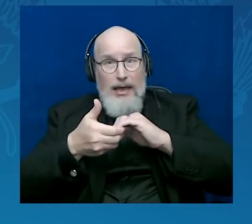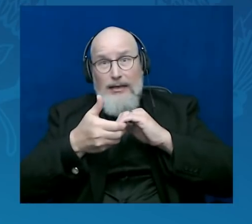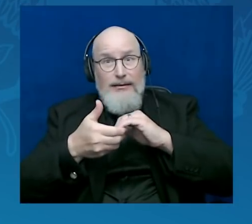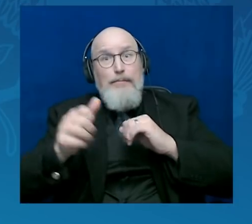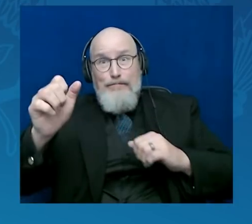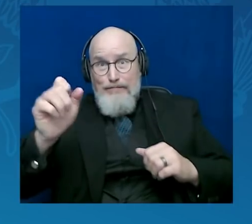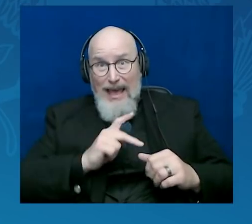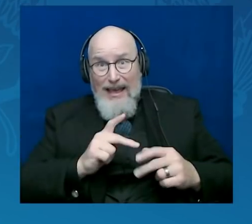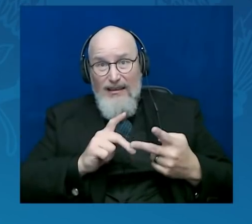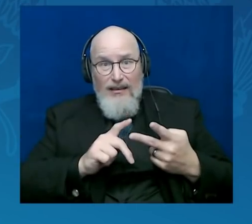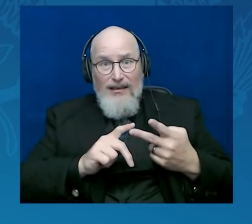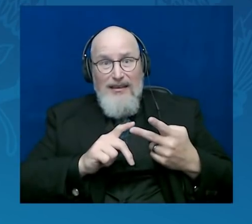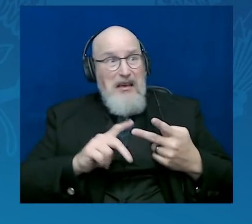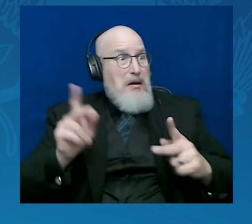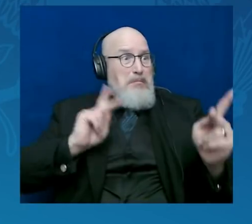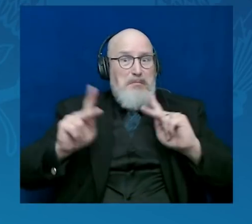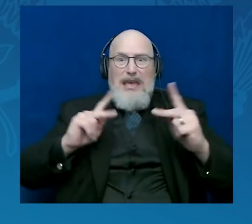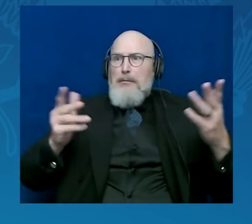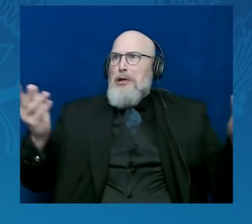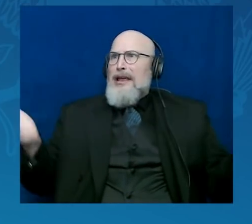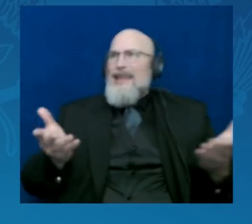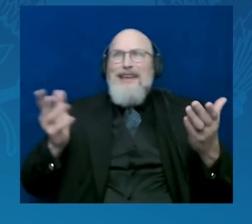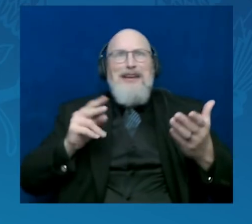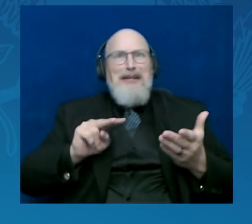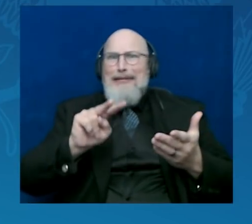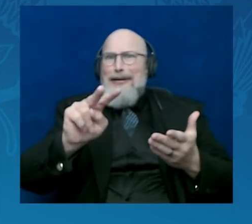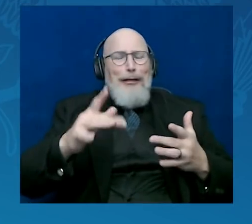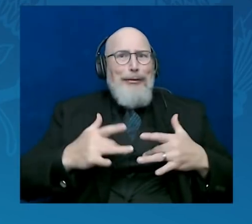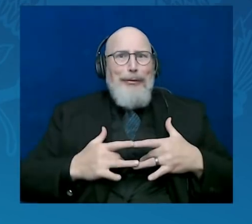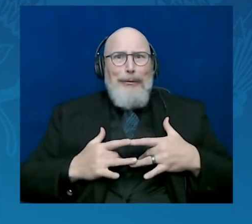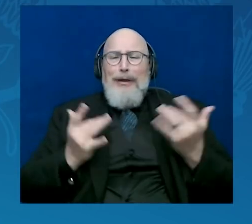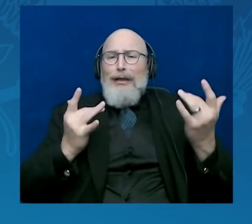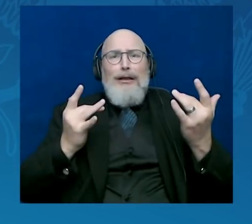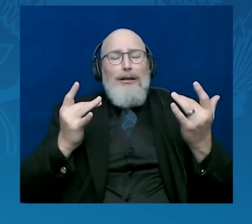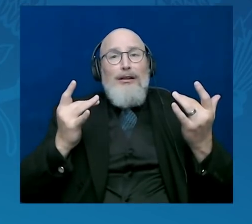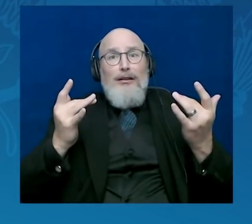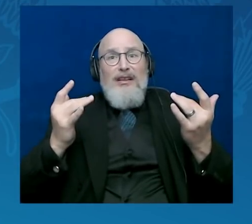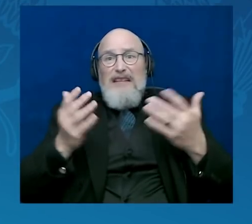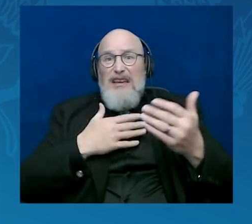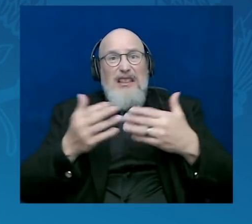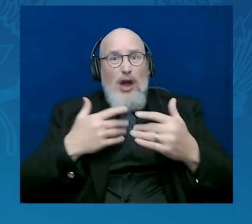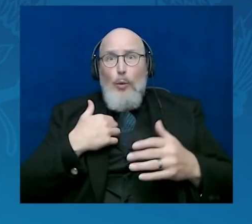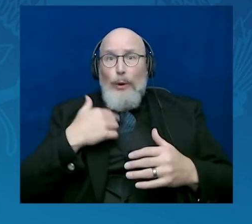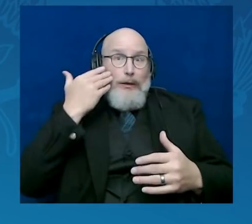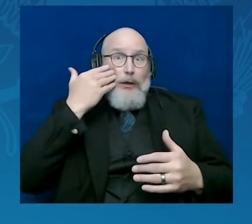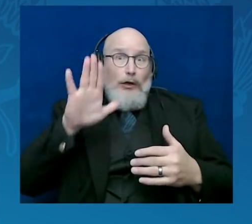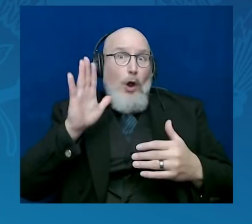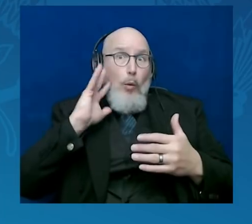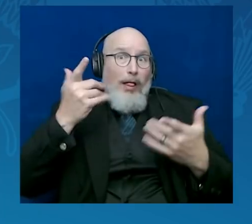even if we -- not all of us knew that we would be threatened in the way that we feel threatened right now,